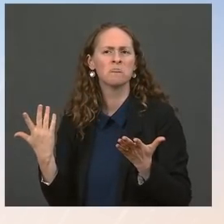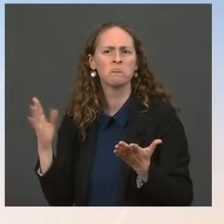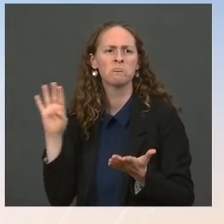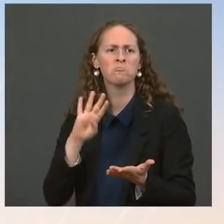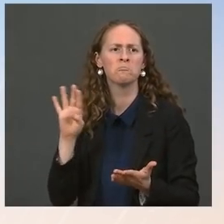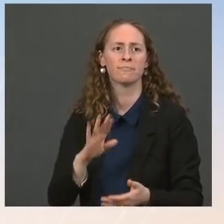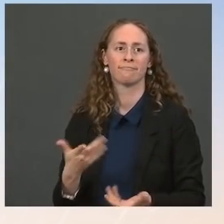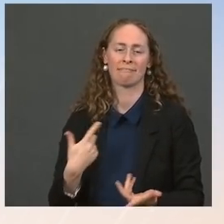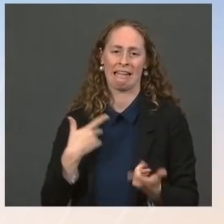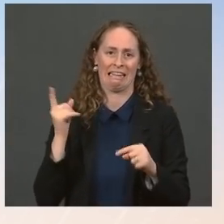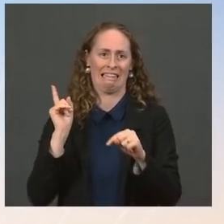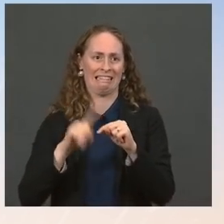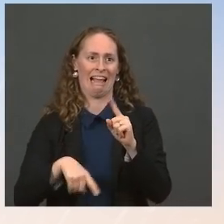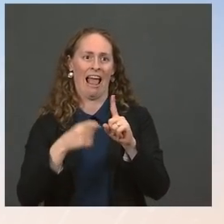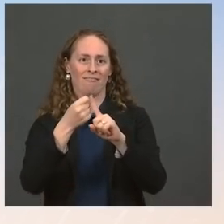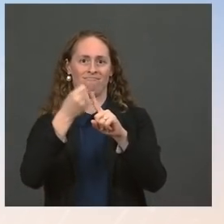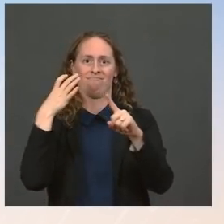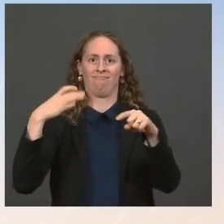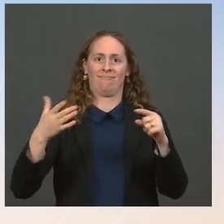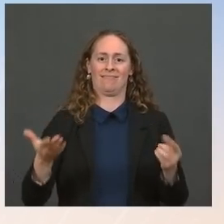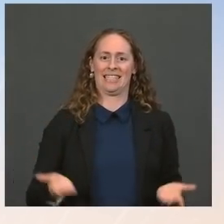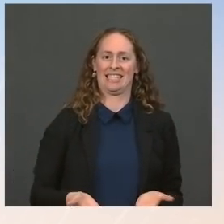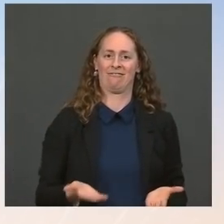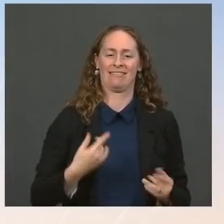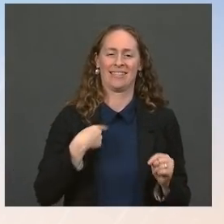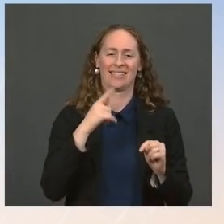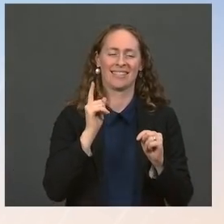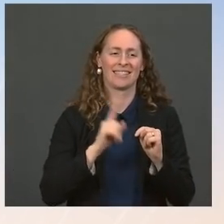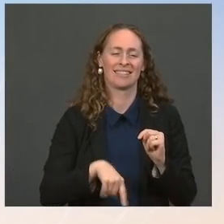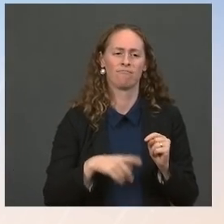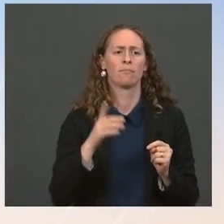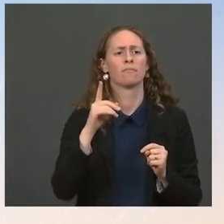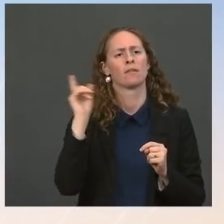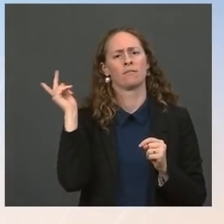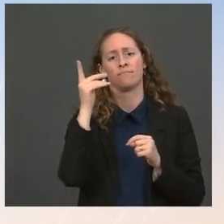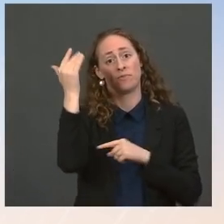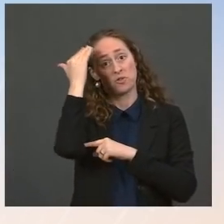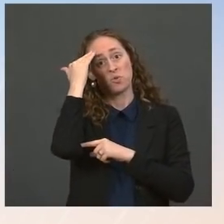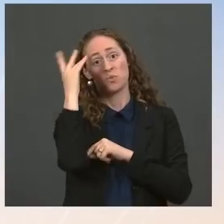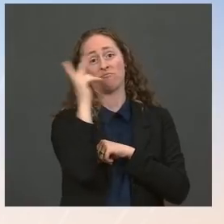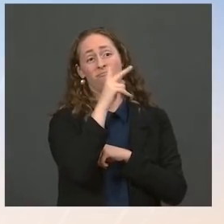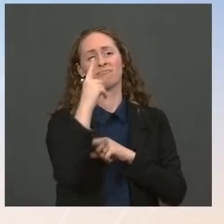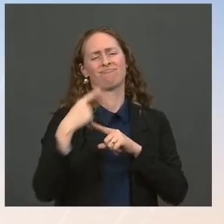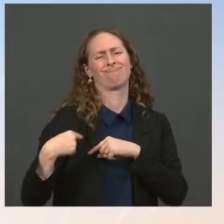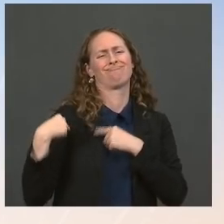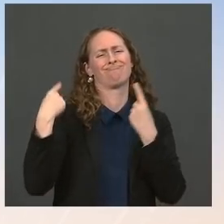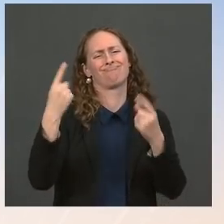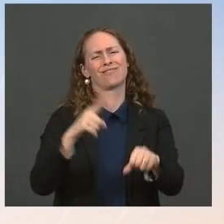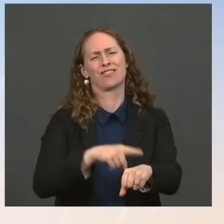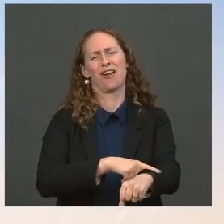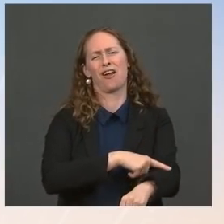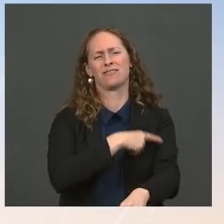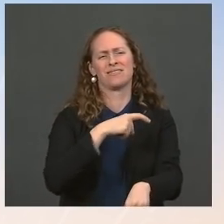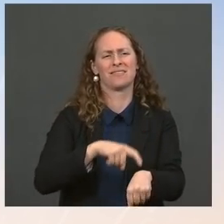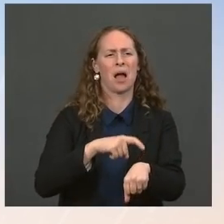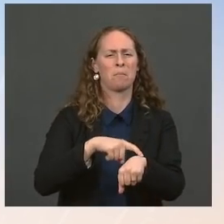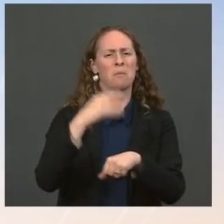that further from here. He has known Senator McConnell for a long time. He does believe there are areas they can agree